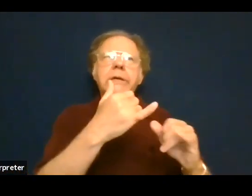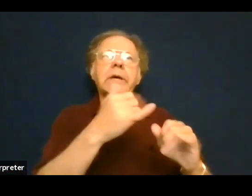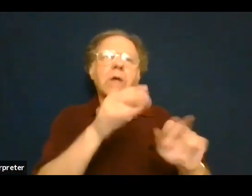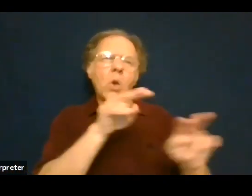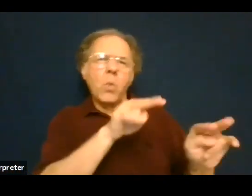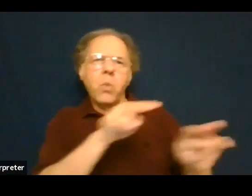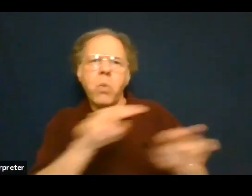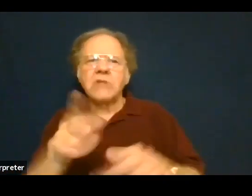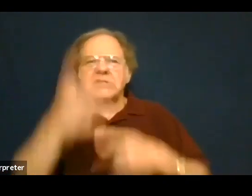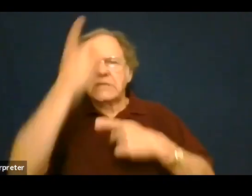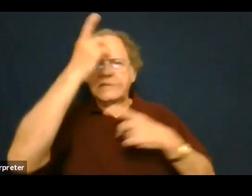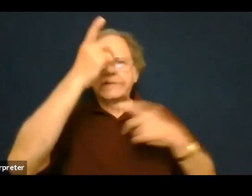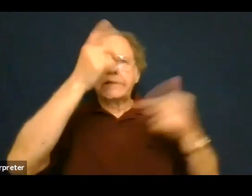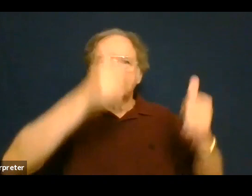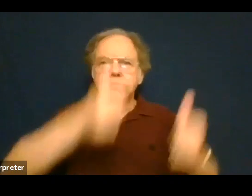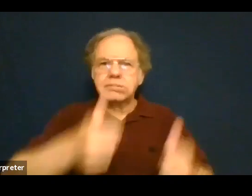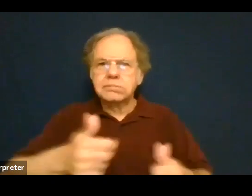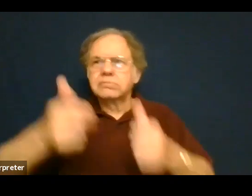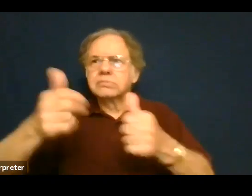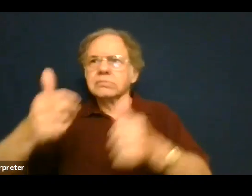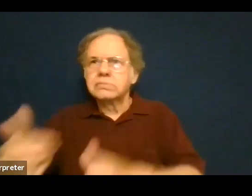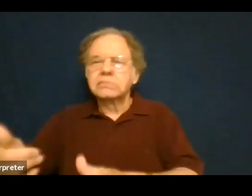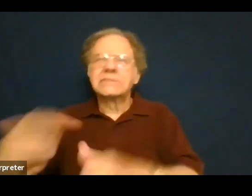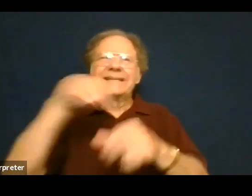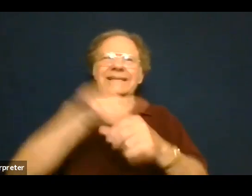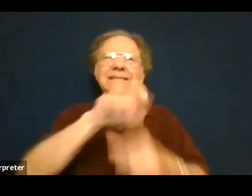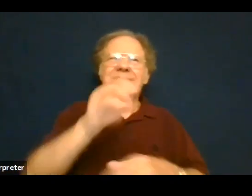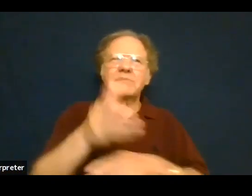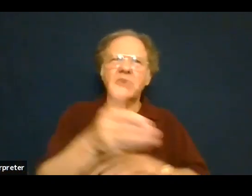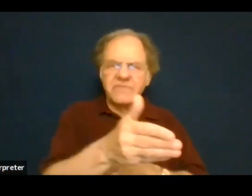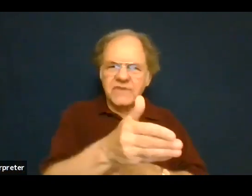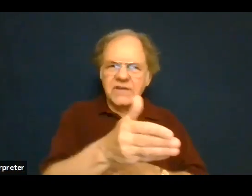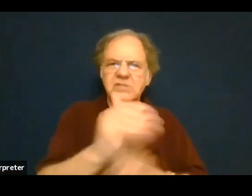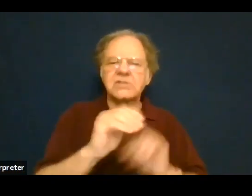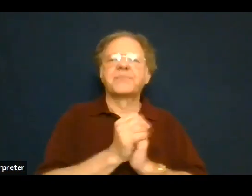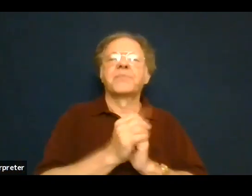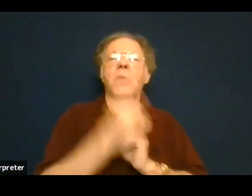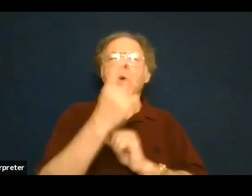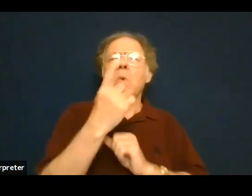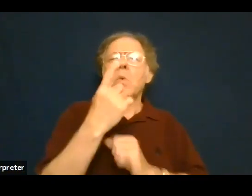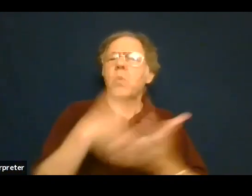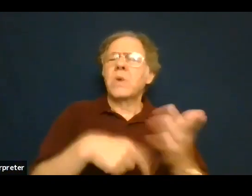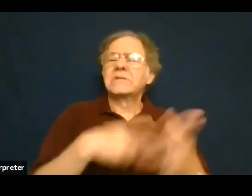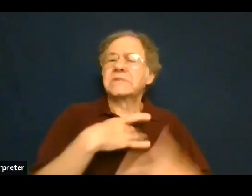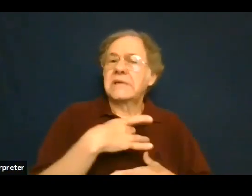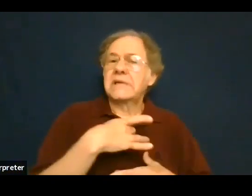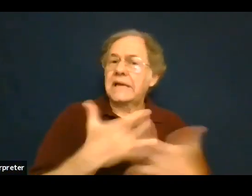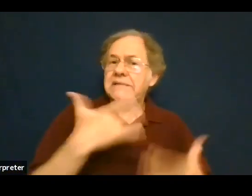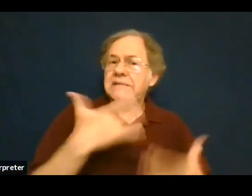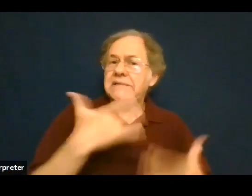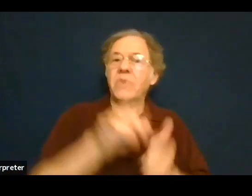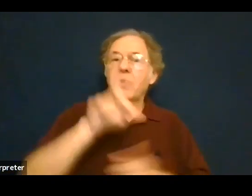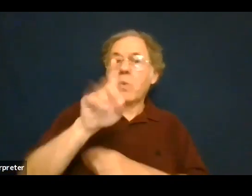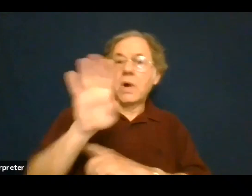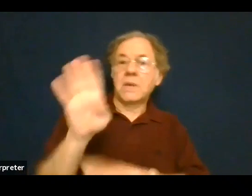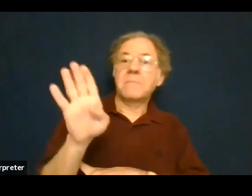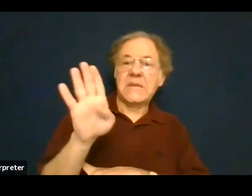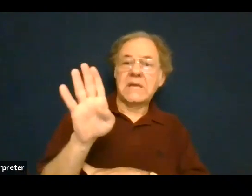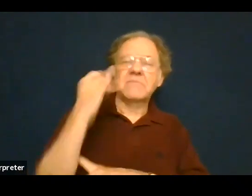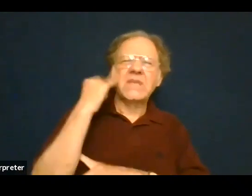of the disease in zebrafish. I think what is exciting about Usher 1B, though, is if you think about drug development